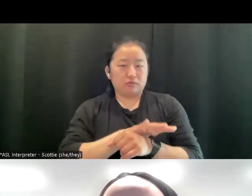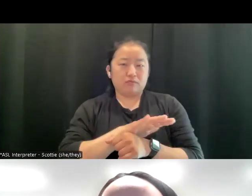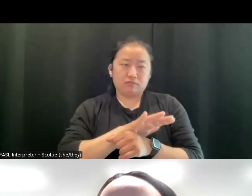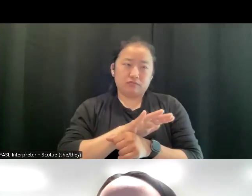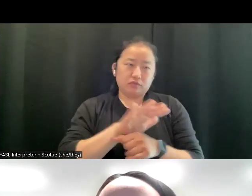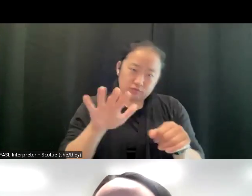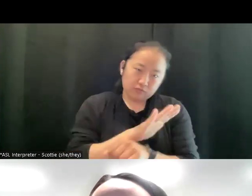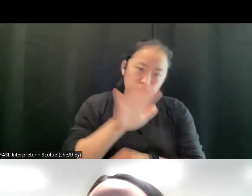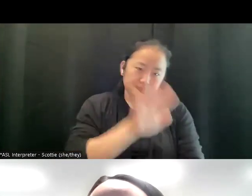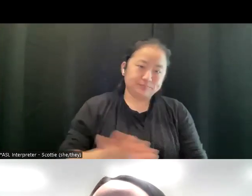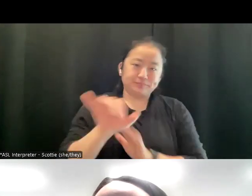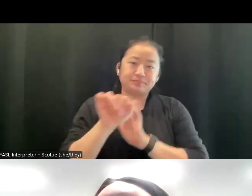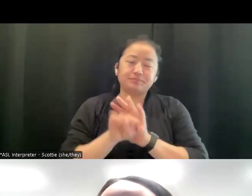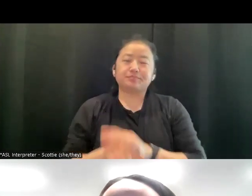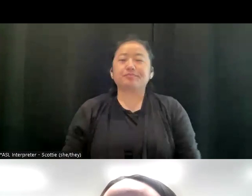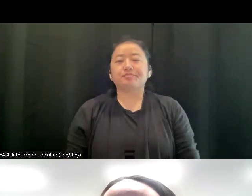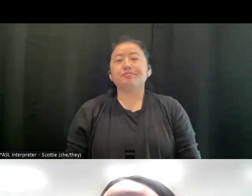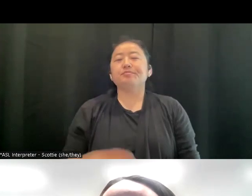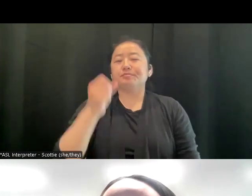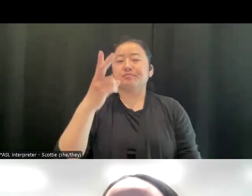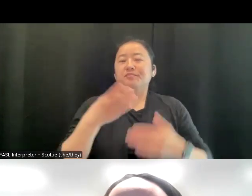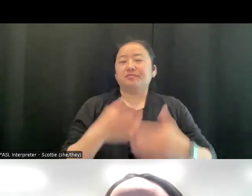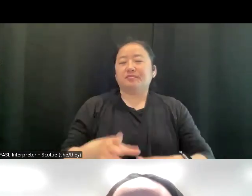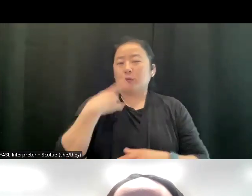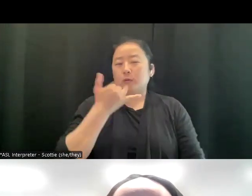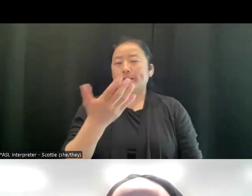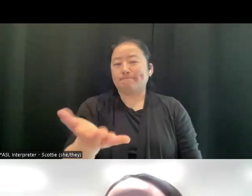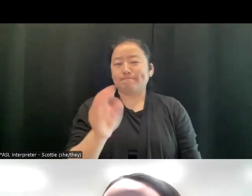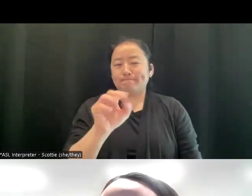So our 12 are divided up into these areas, they vary in terms